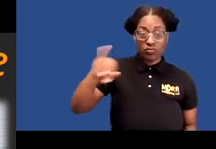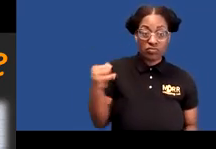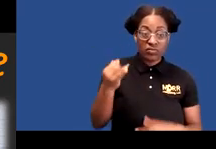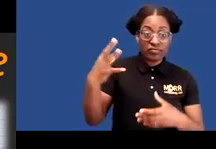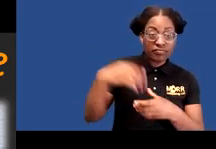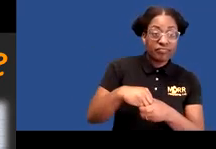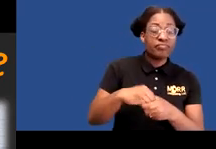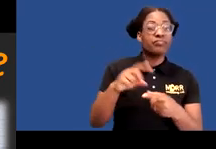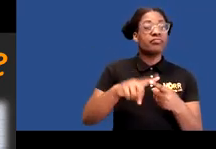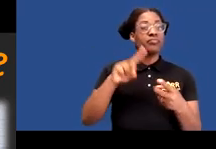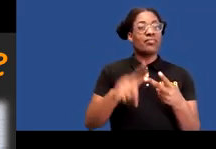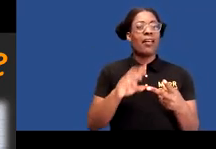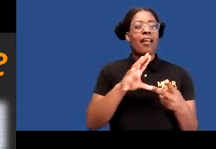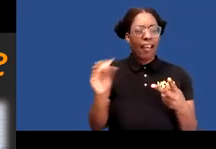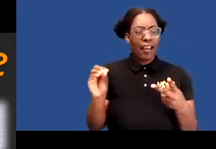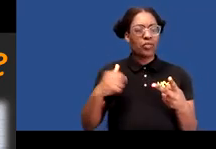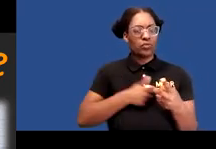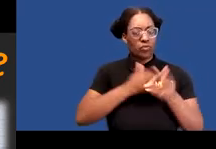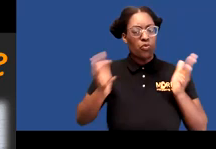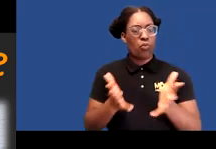And I want you to take a moment and think about that now: